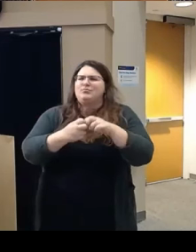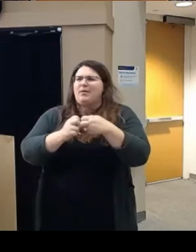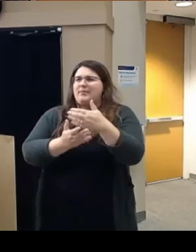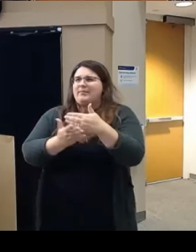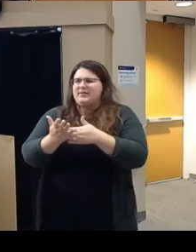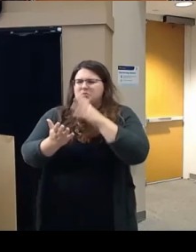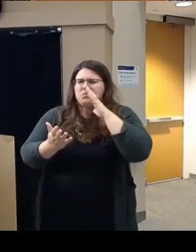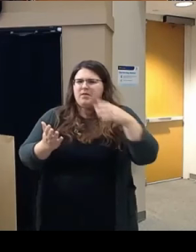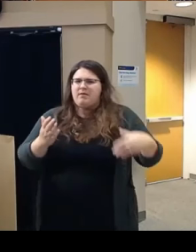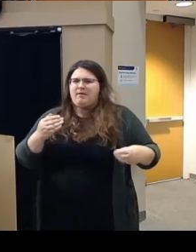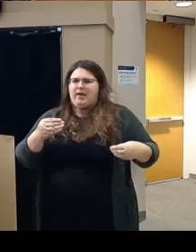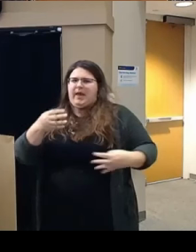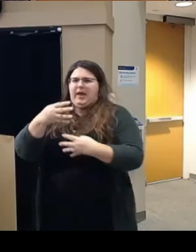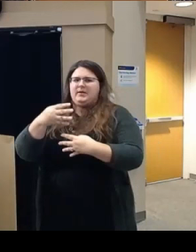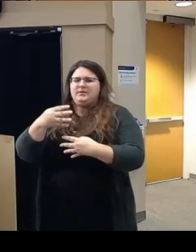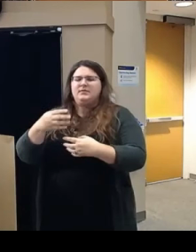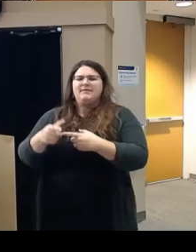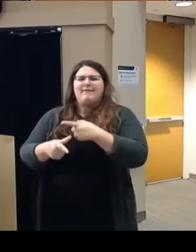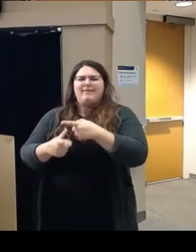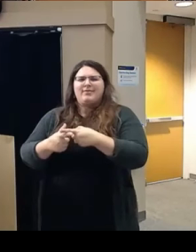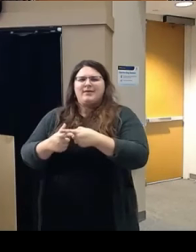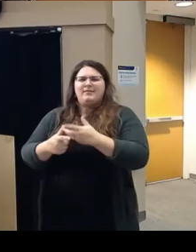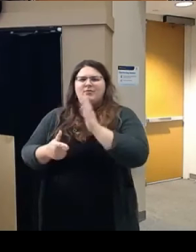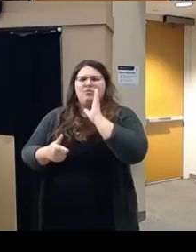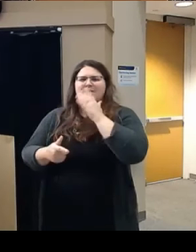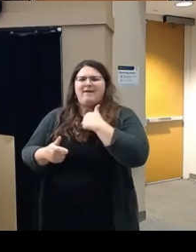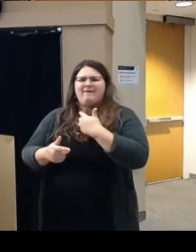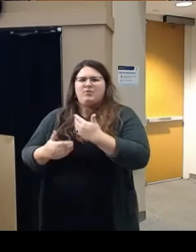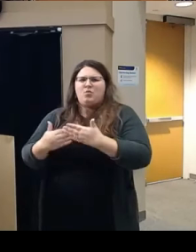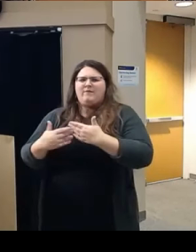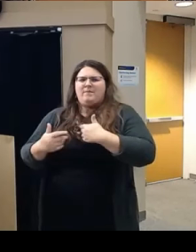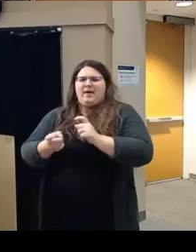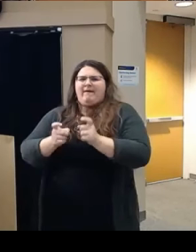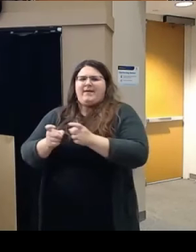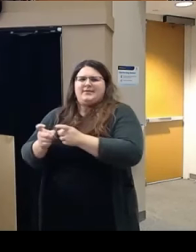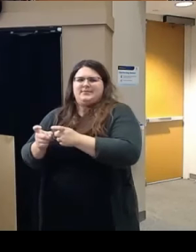added um and it has the Gen the um changes that I made in terms of calling a generalized anxiety